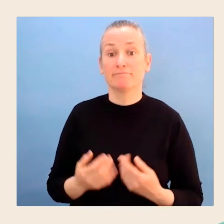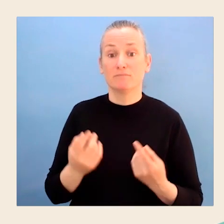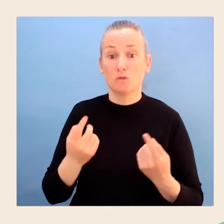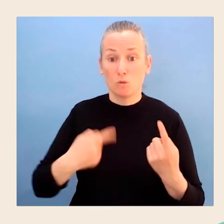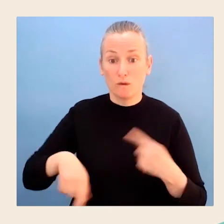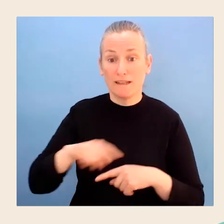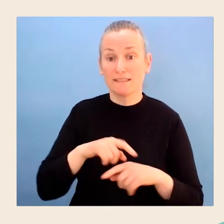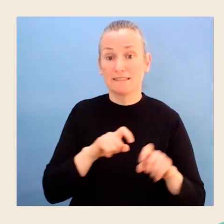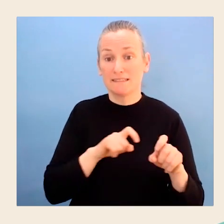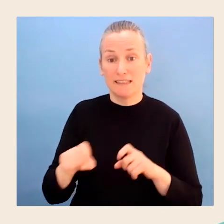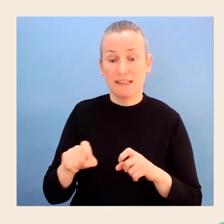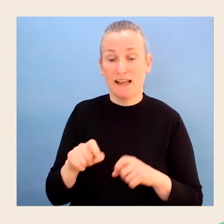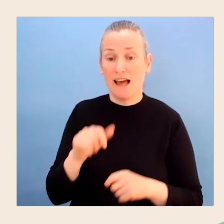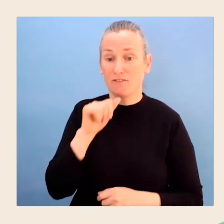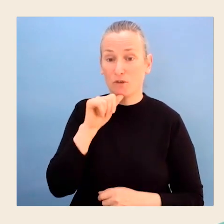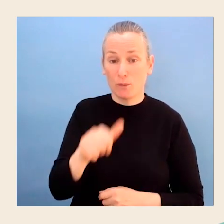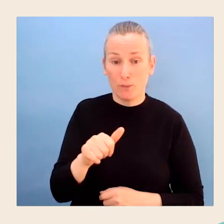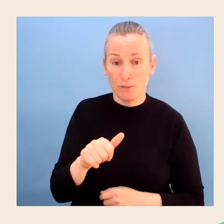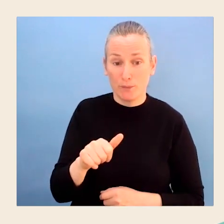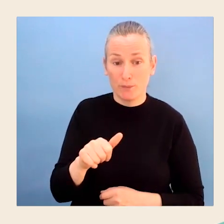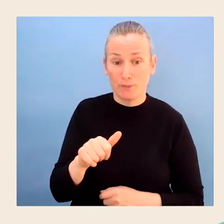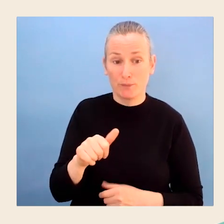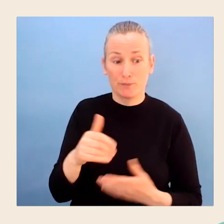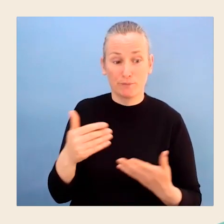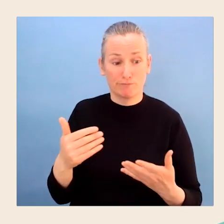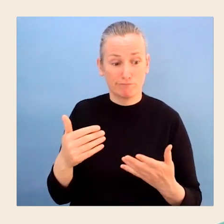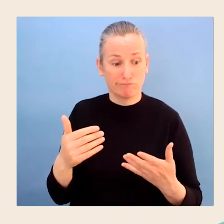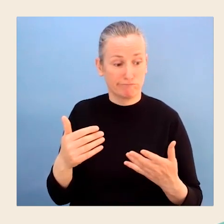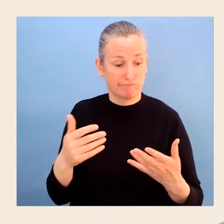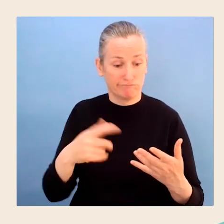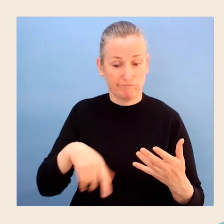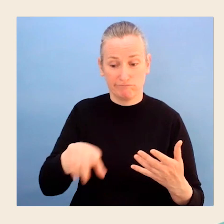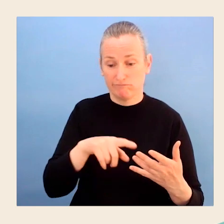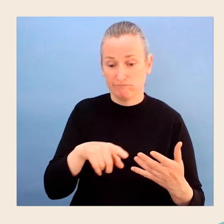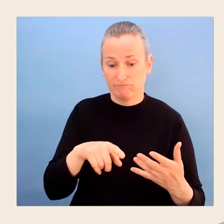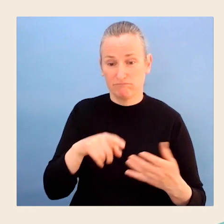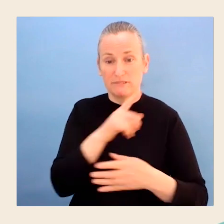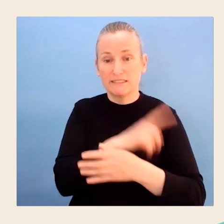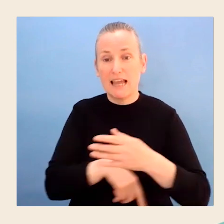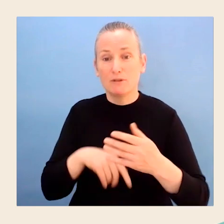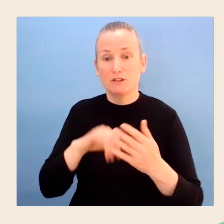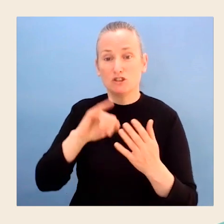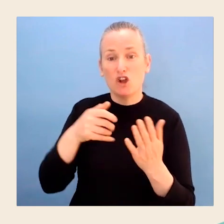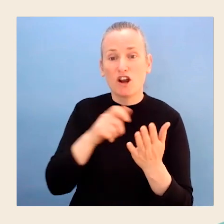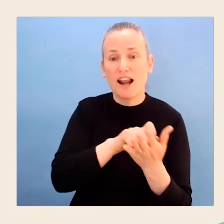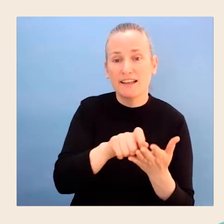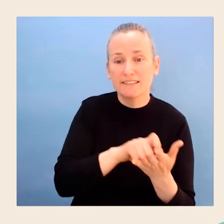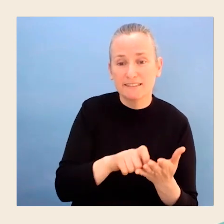a ton of disabled journalists, a ton of disabled editors,